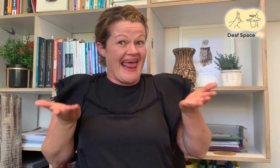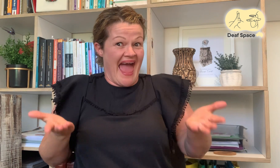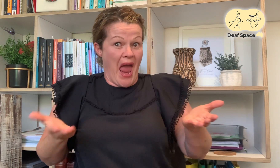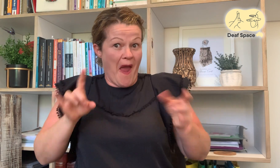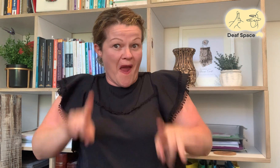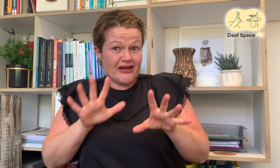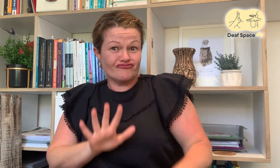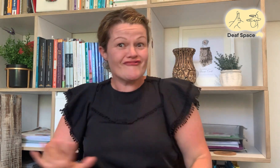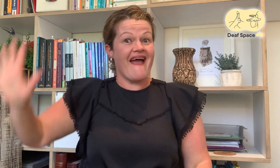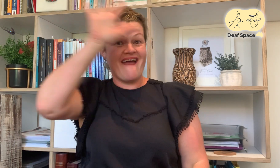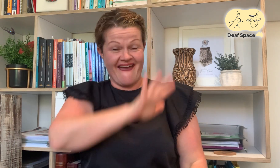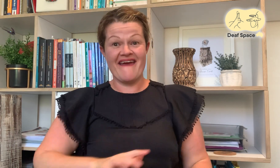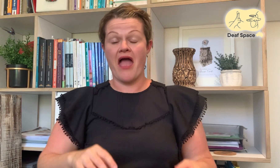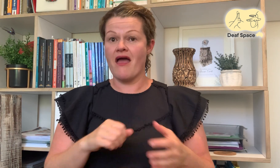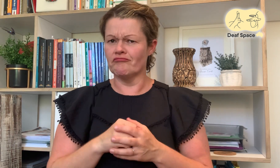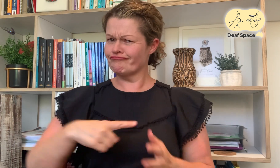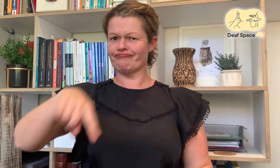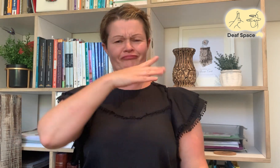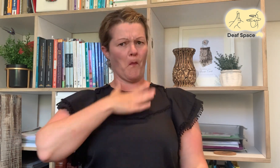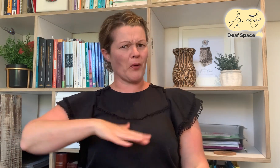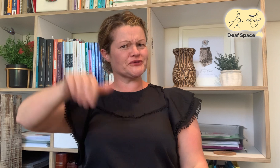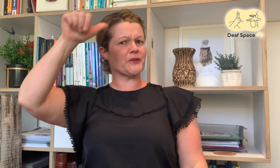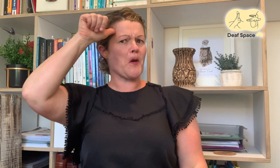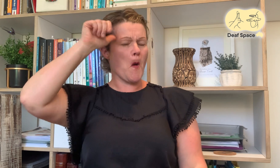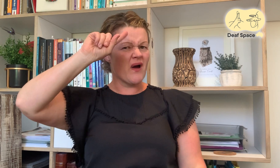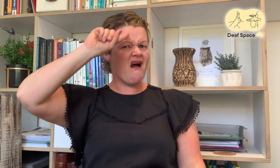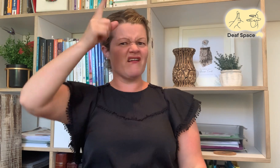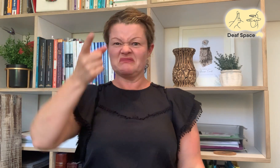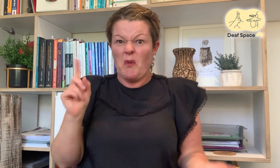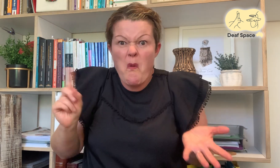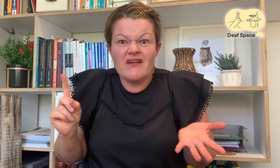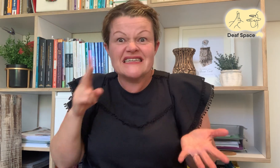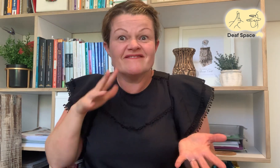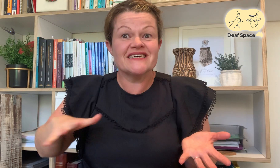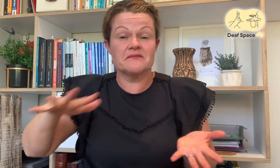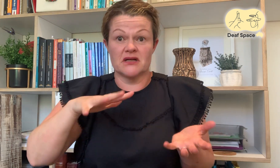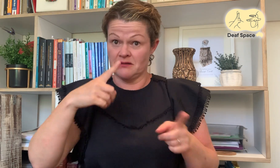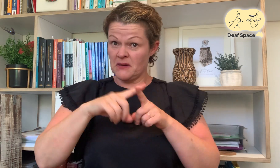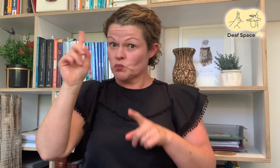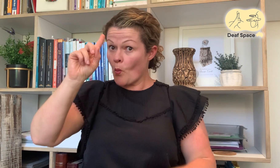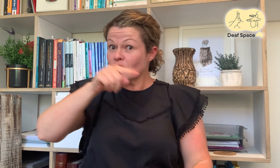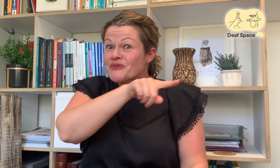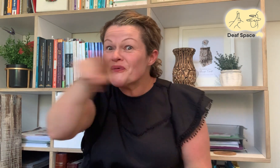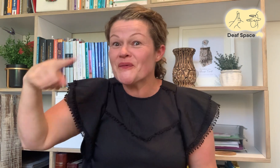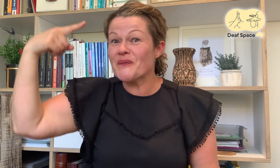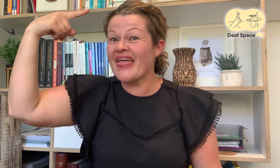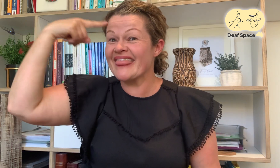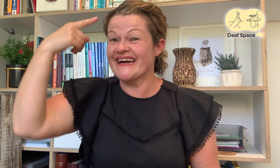which are happening right now around Australia. We want to know and understand what Deaf Space is and what you think about it.